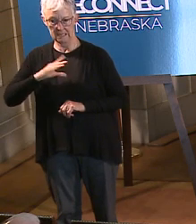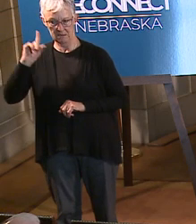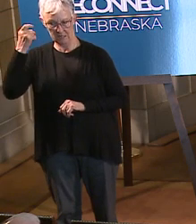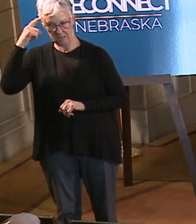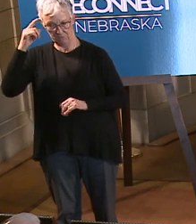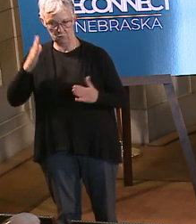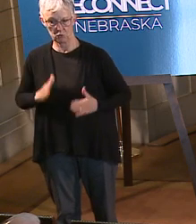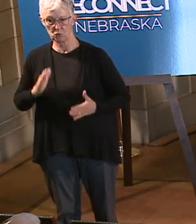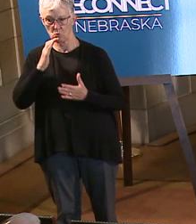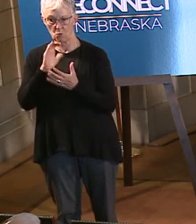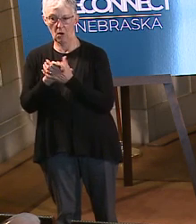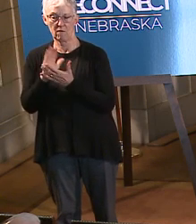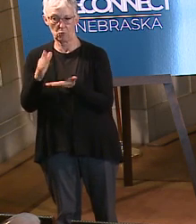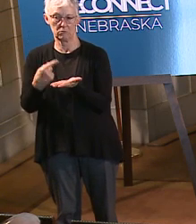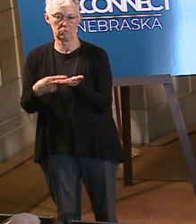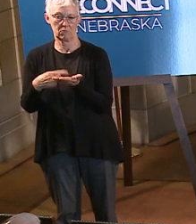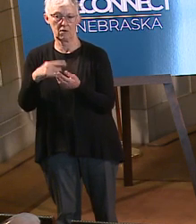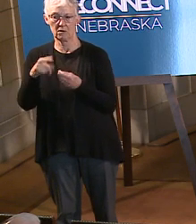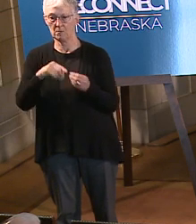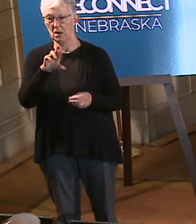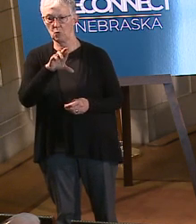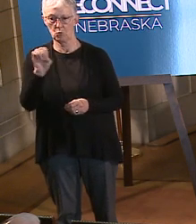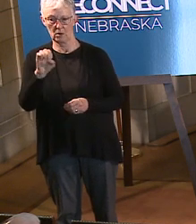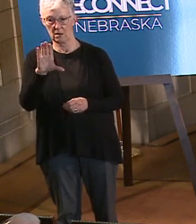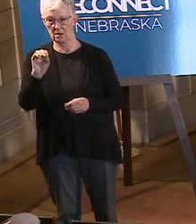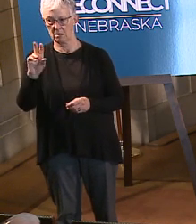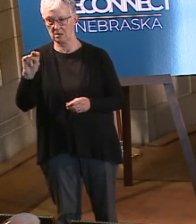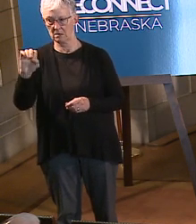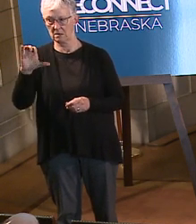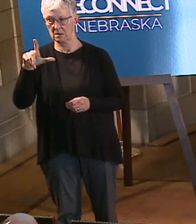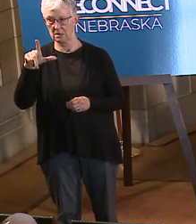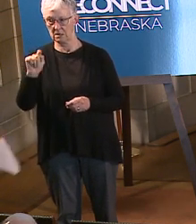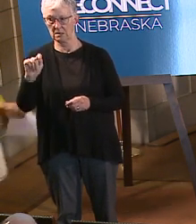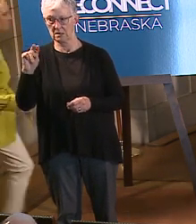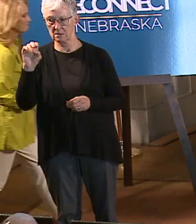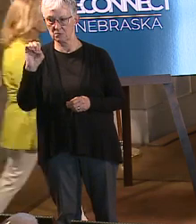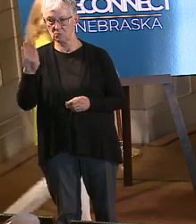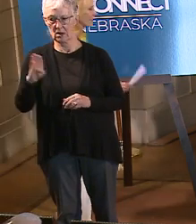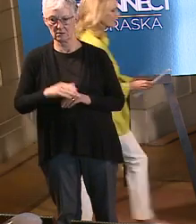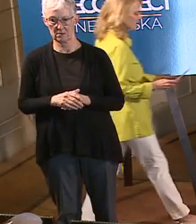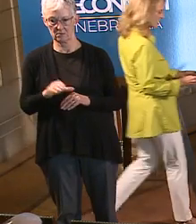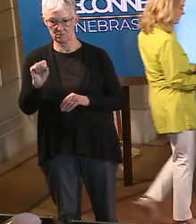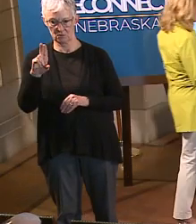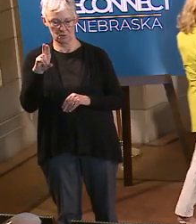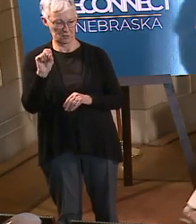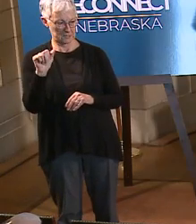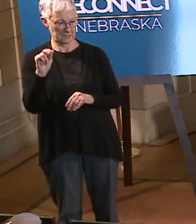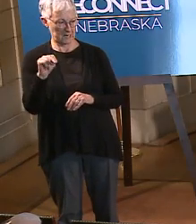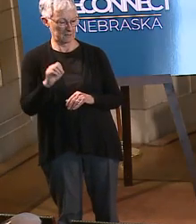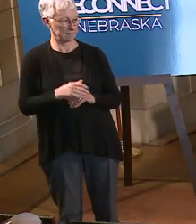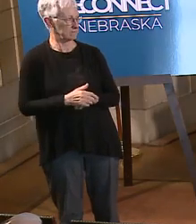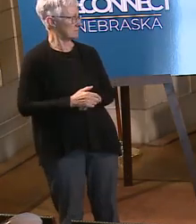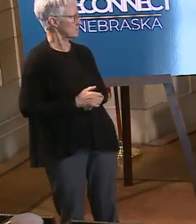SPECIAL. AND SO OUR FIRST LADY IS GOING TO TALK ABOUT THAT RECONNECT NEBRASKA, AS WE ENCOURAGE PEOPLE